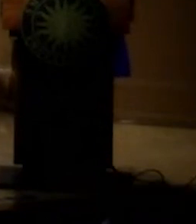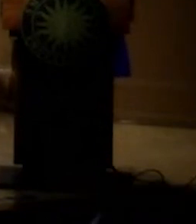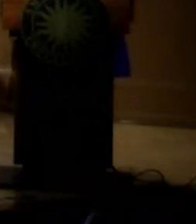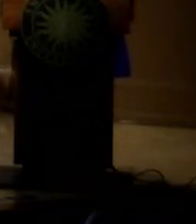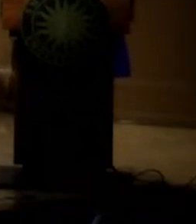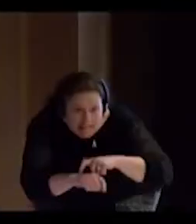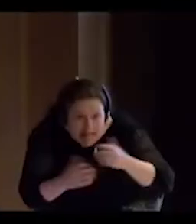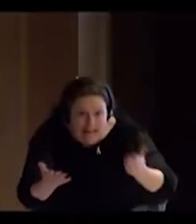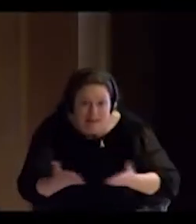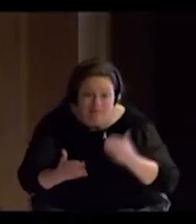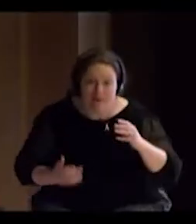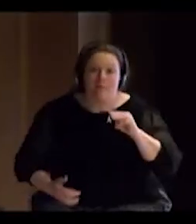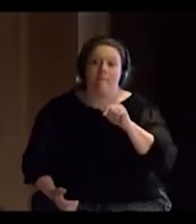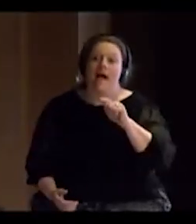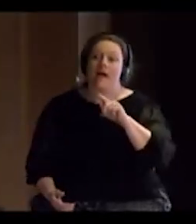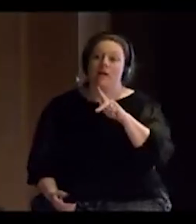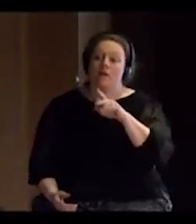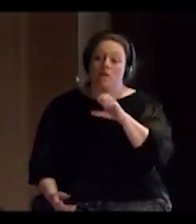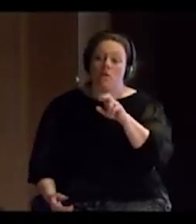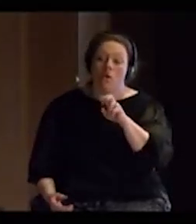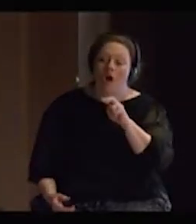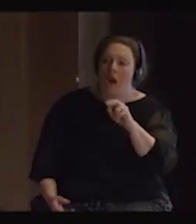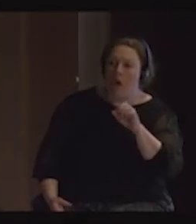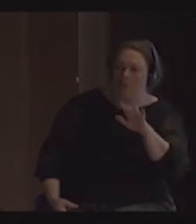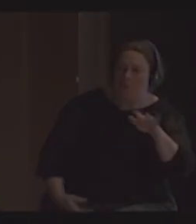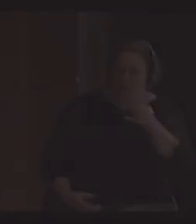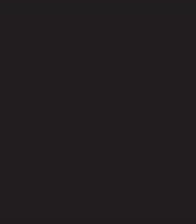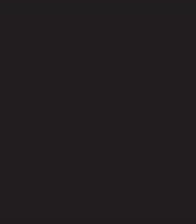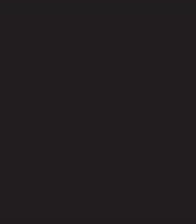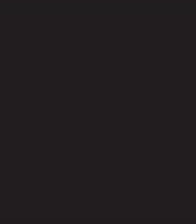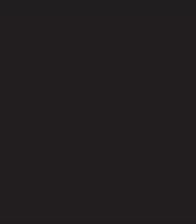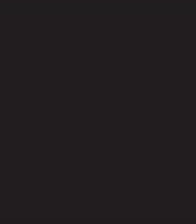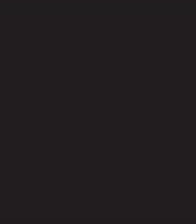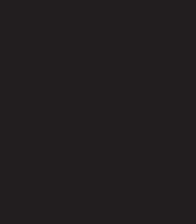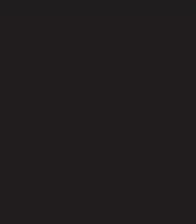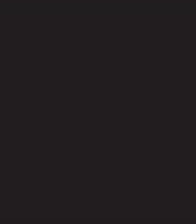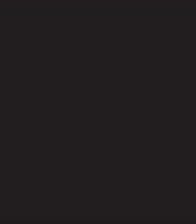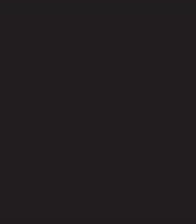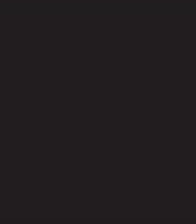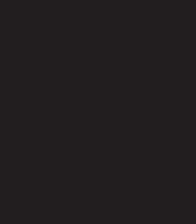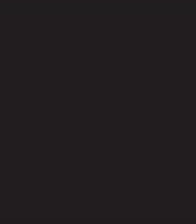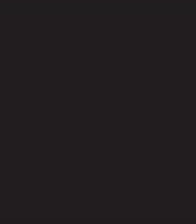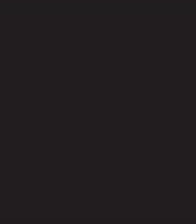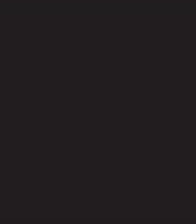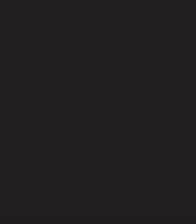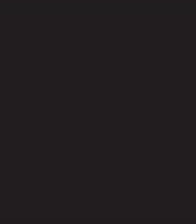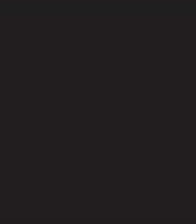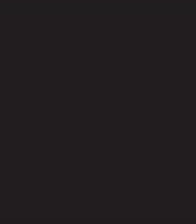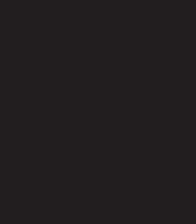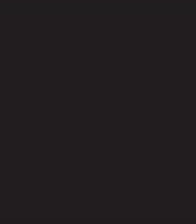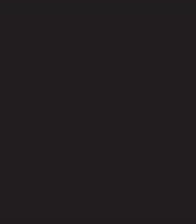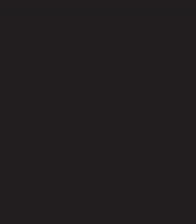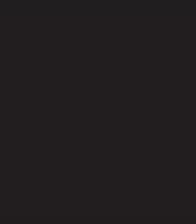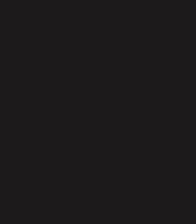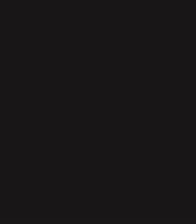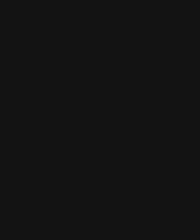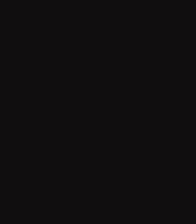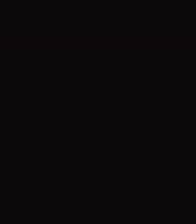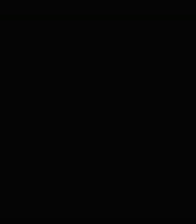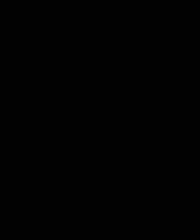and I'm sure he is incredibly proud right now.